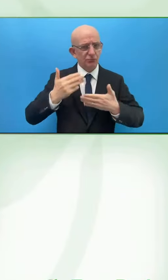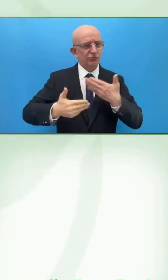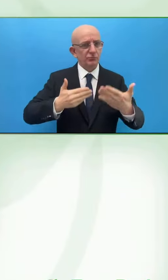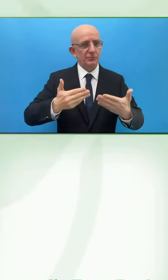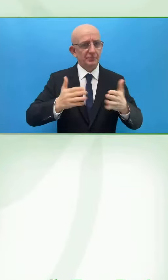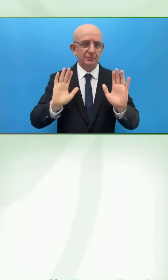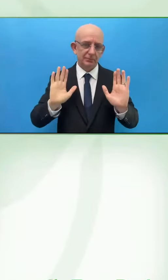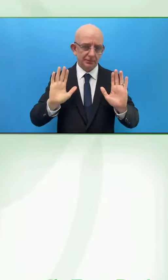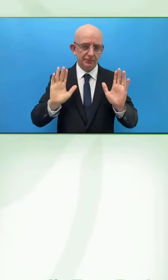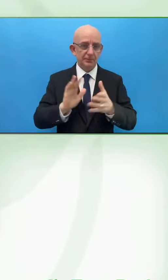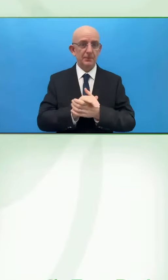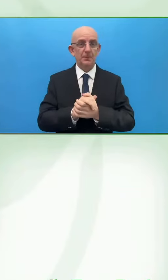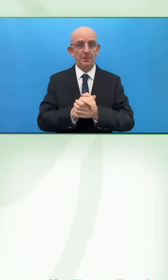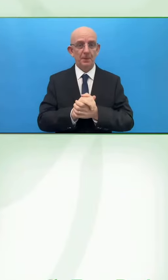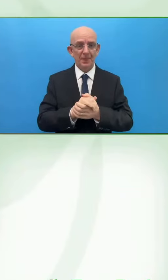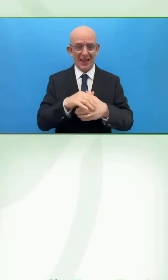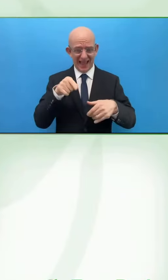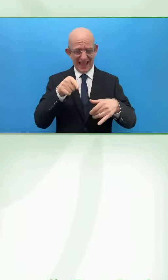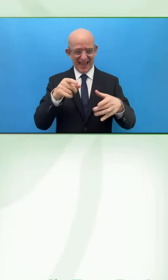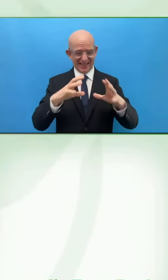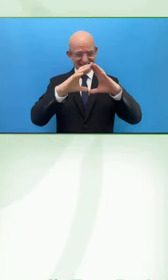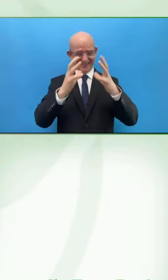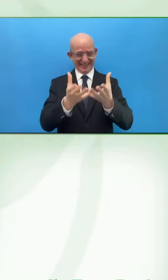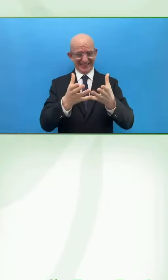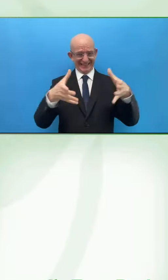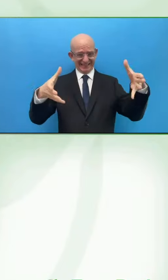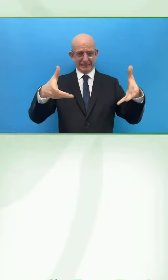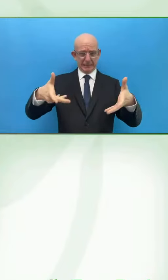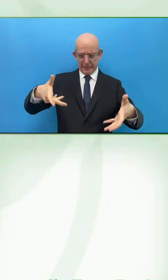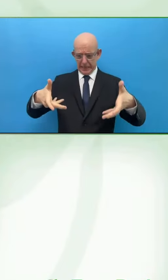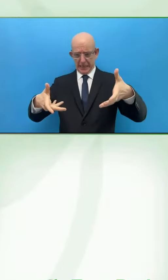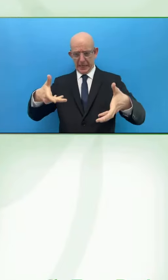I really pressure to.